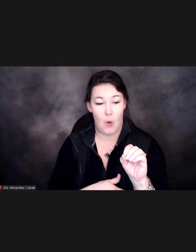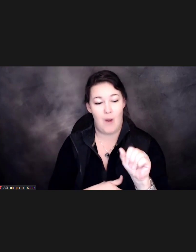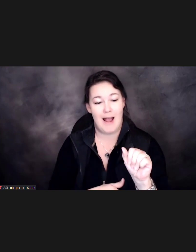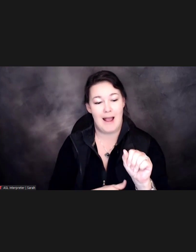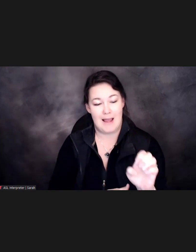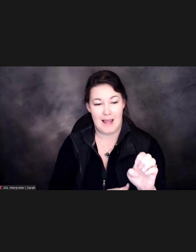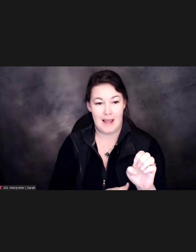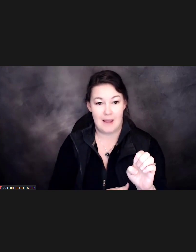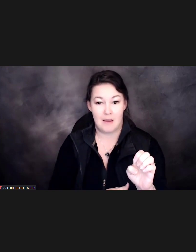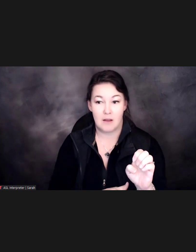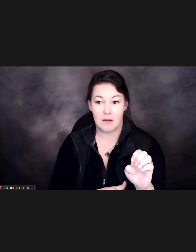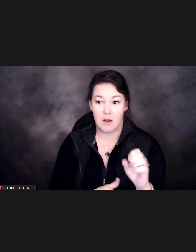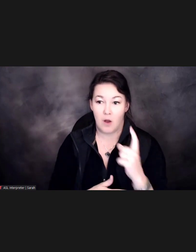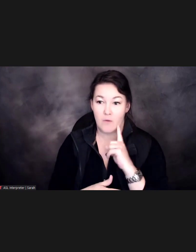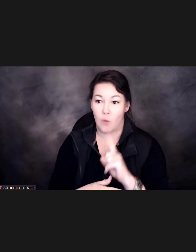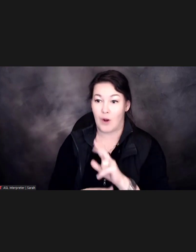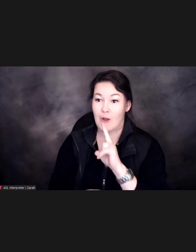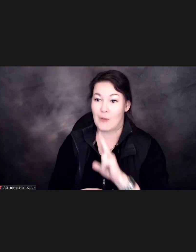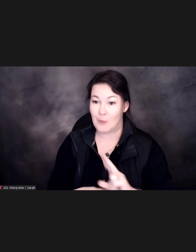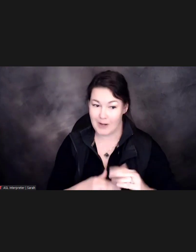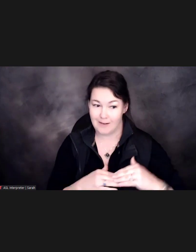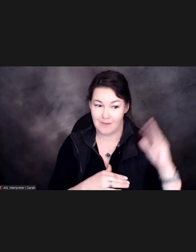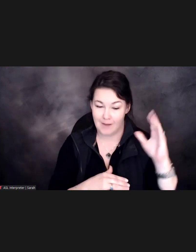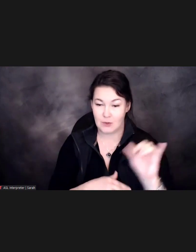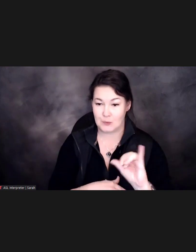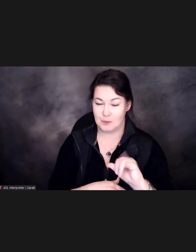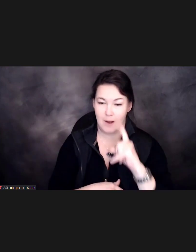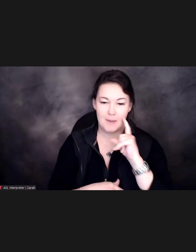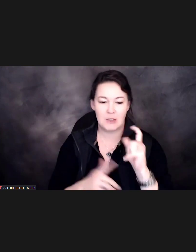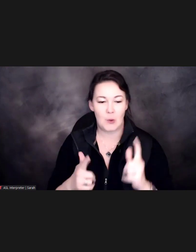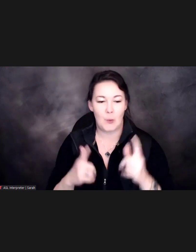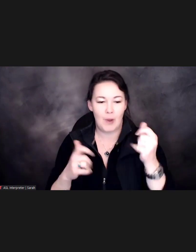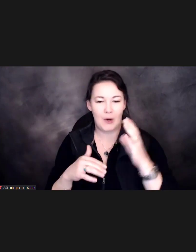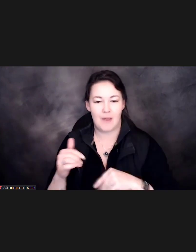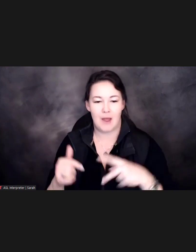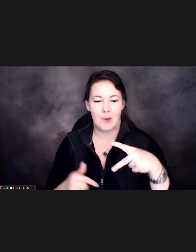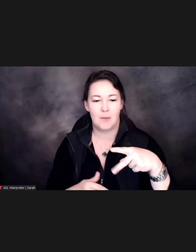3 years of age and older, and it's because it's quicker than pure tone